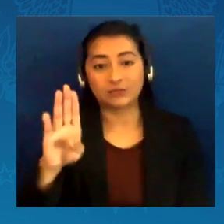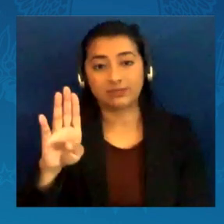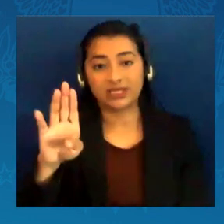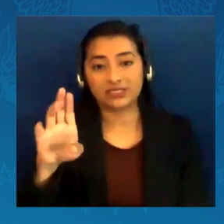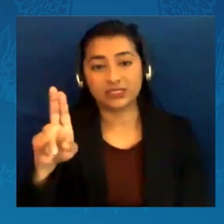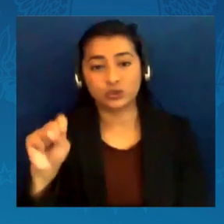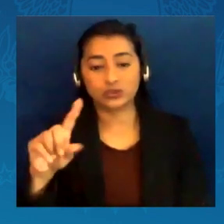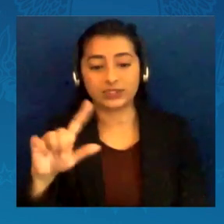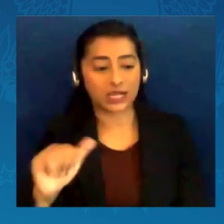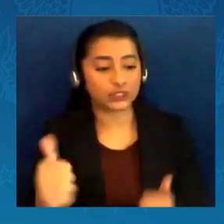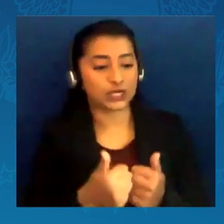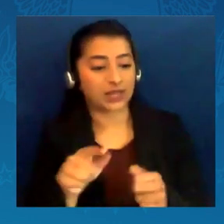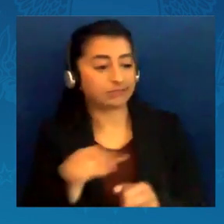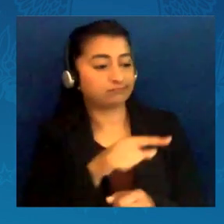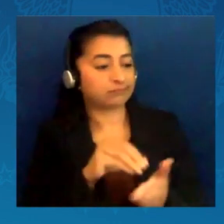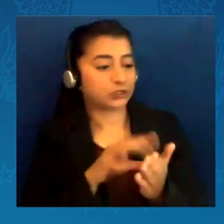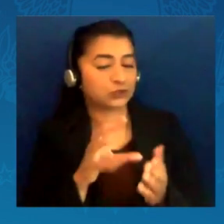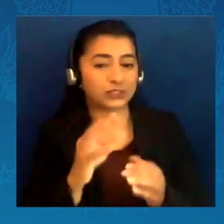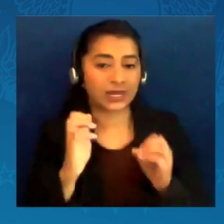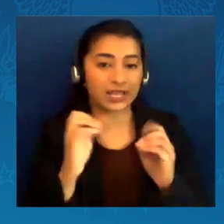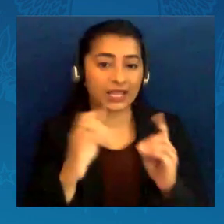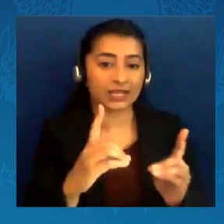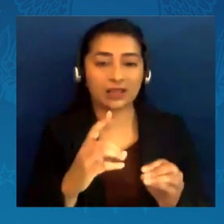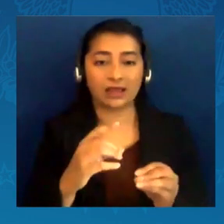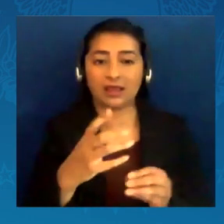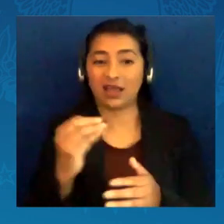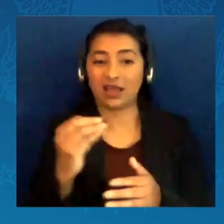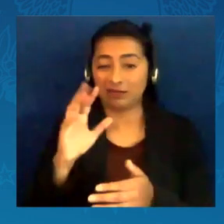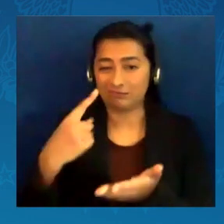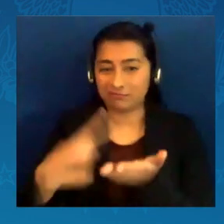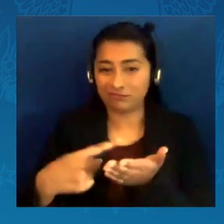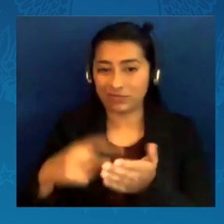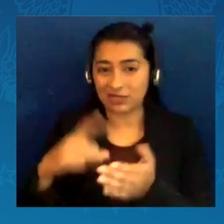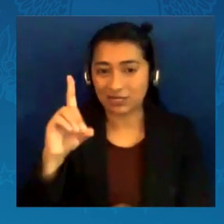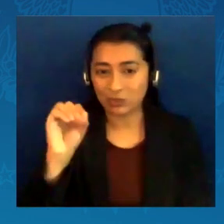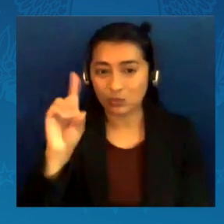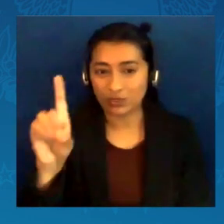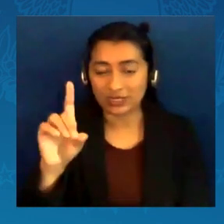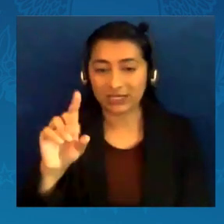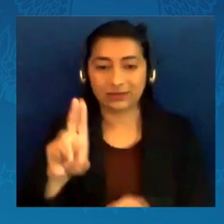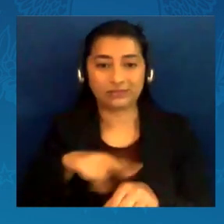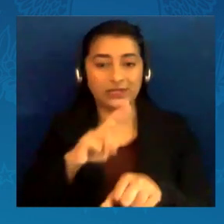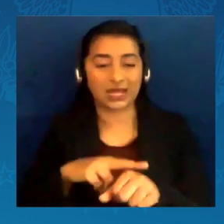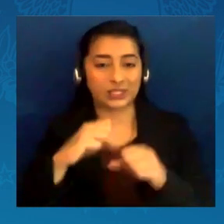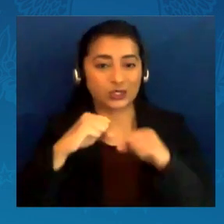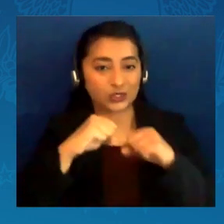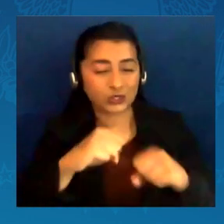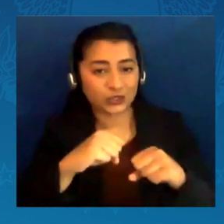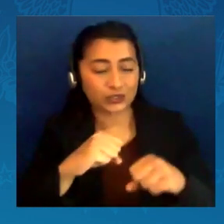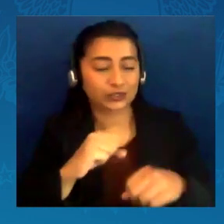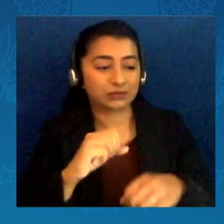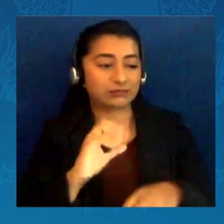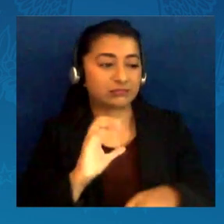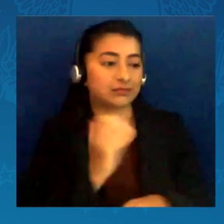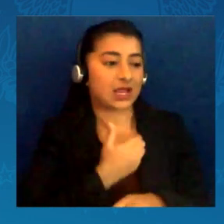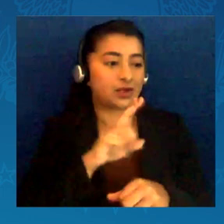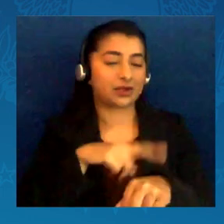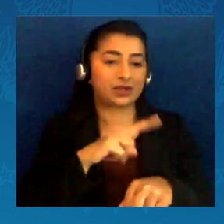to our nation's security -- we talked about DOD; to our nation's development; to our nation's -- we talked about the global impact,